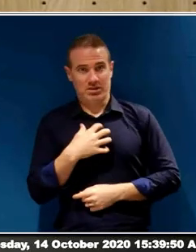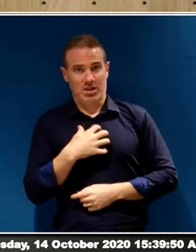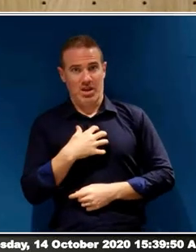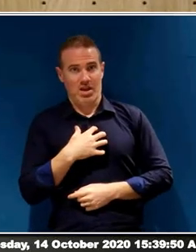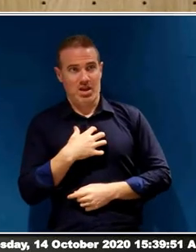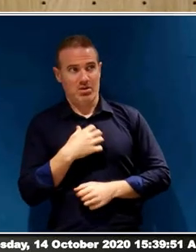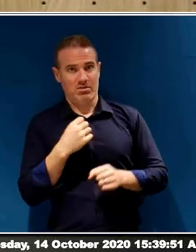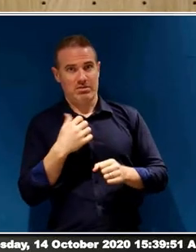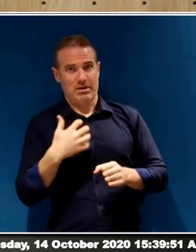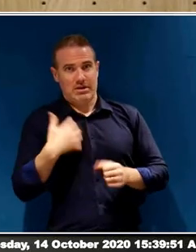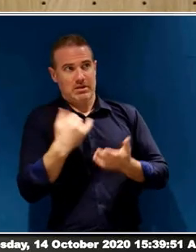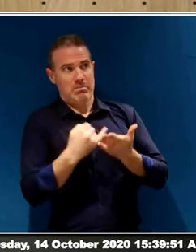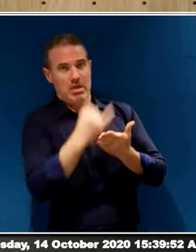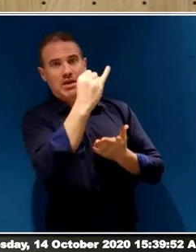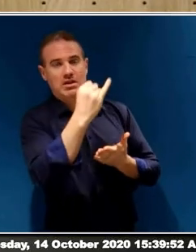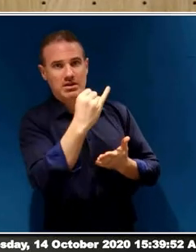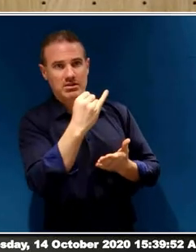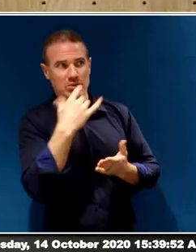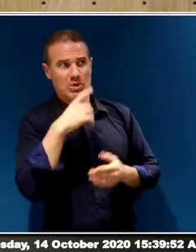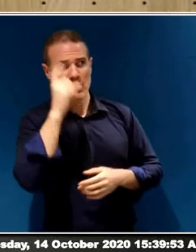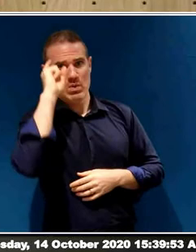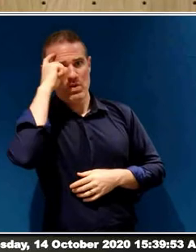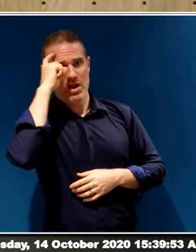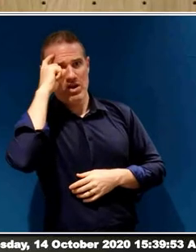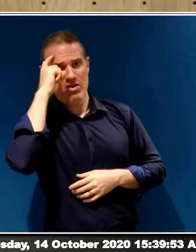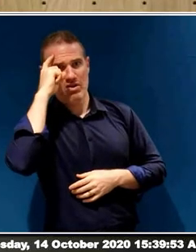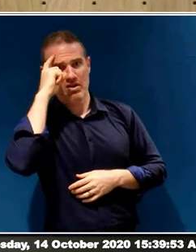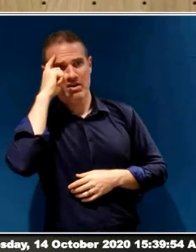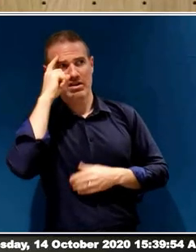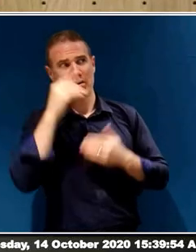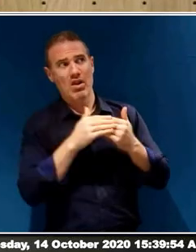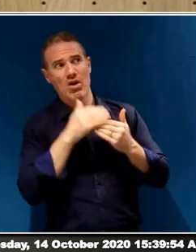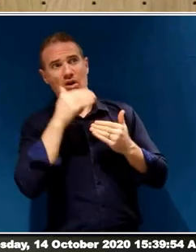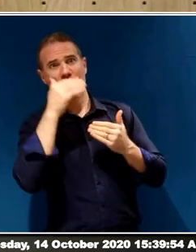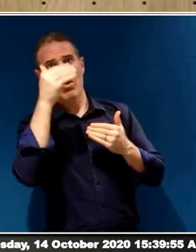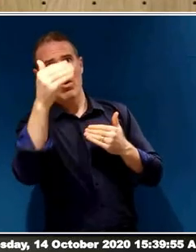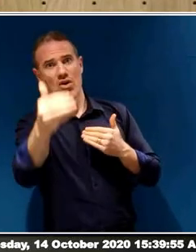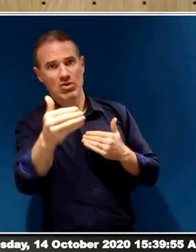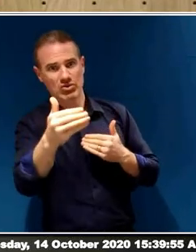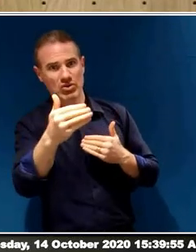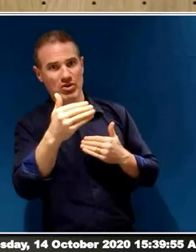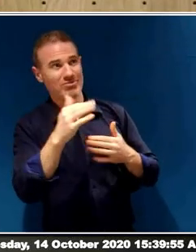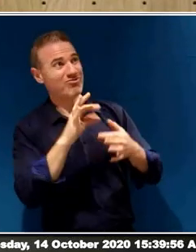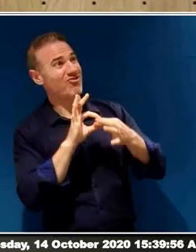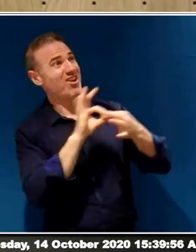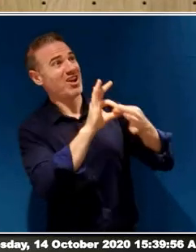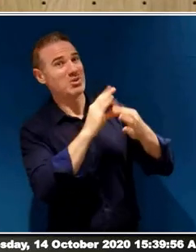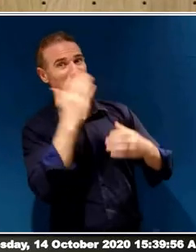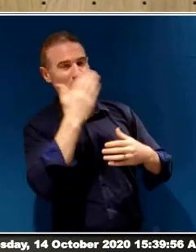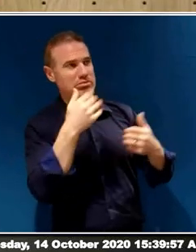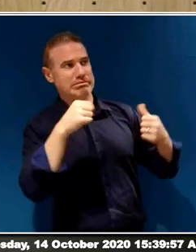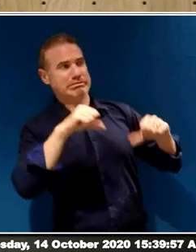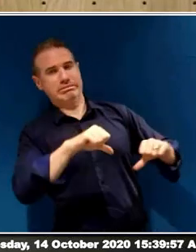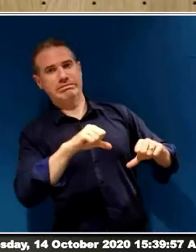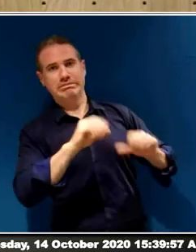have long-term on their relationship with the school as they navigate their child's enrolment. Thank you.